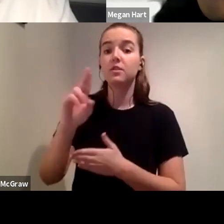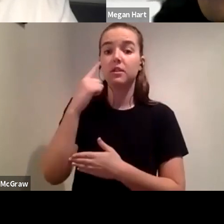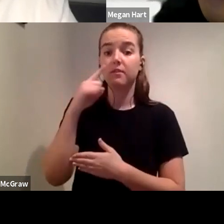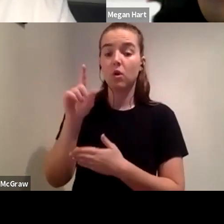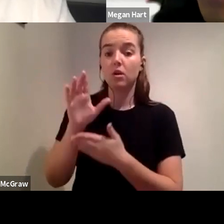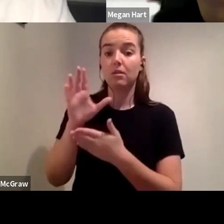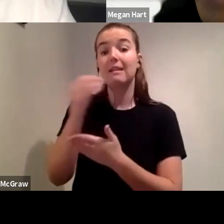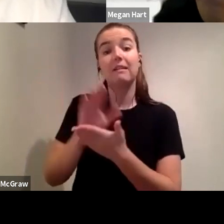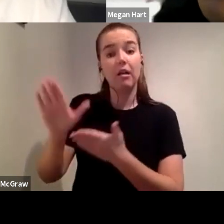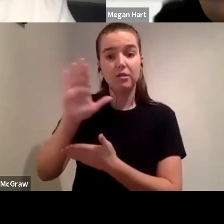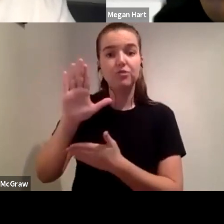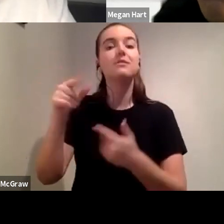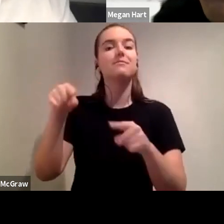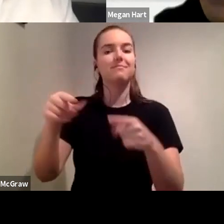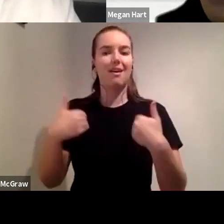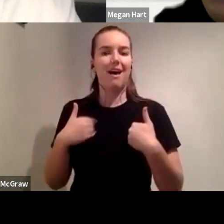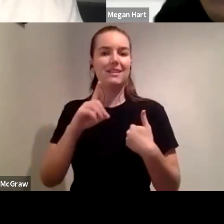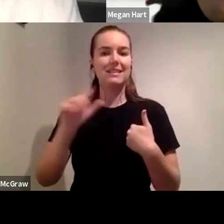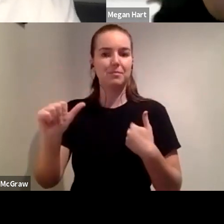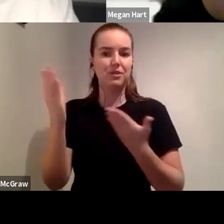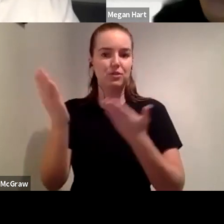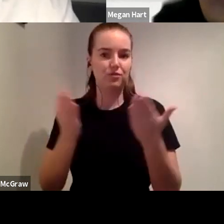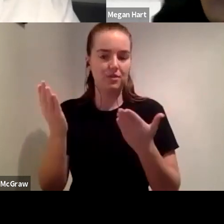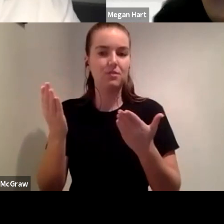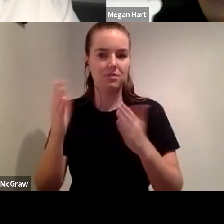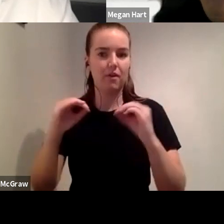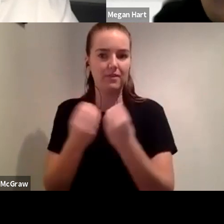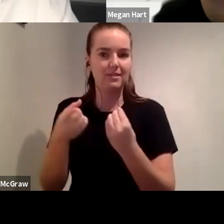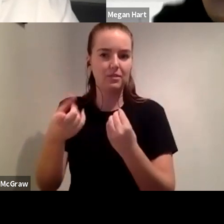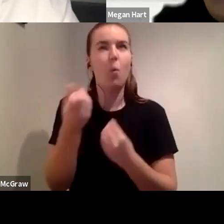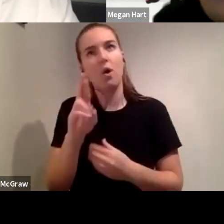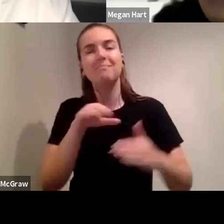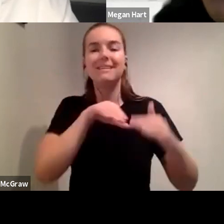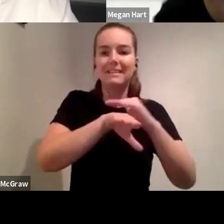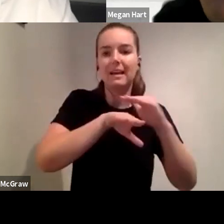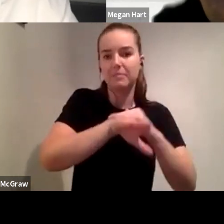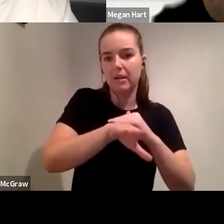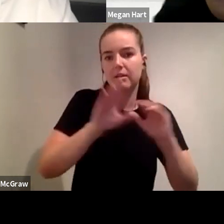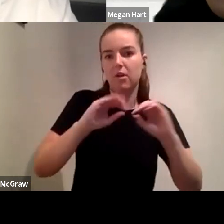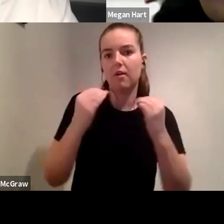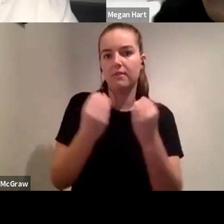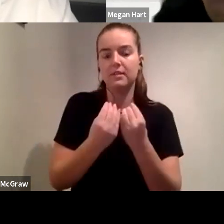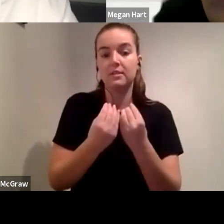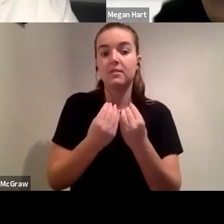Megan Hart: I have one suggestion that just popped into my mind. Universities and colleges have disability services offices.